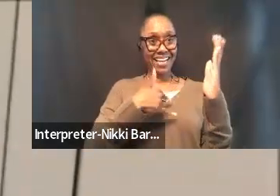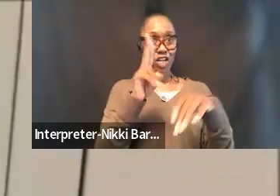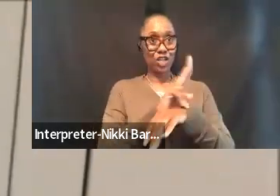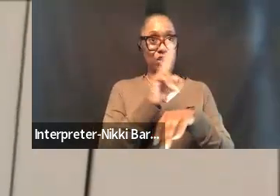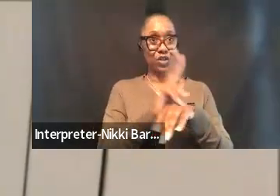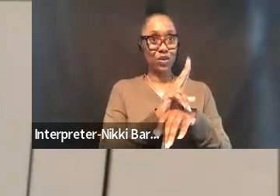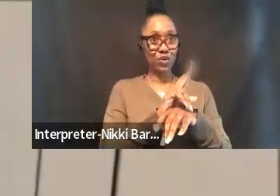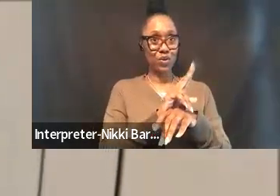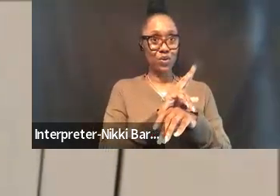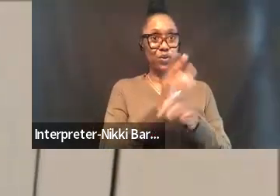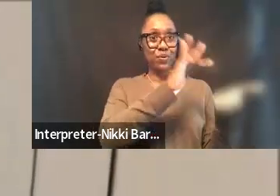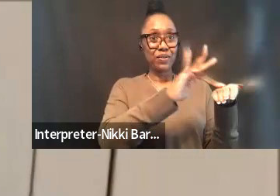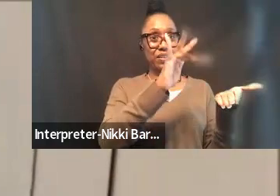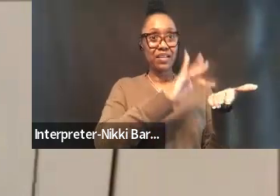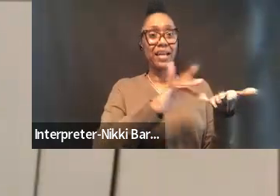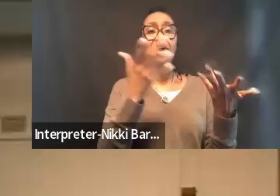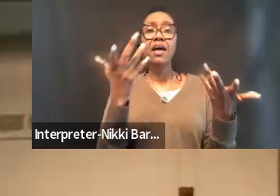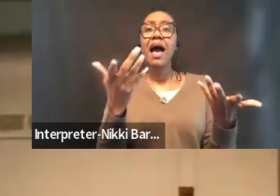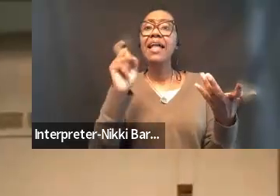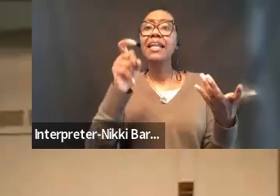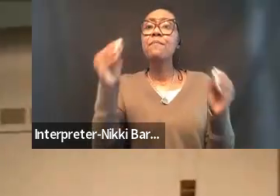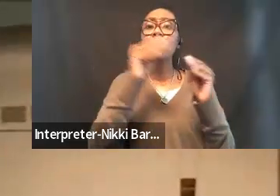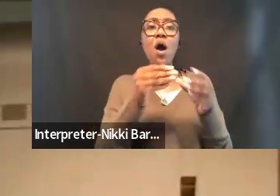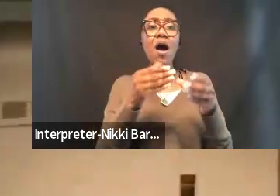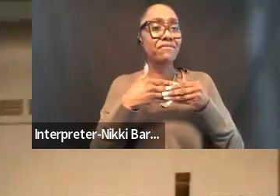Design lessons with some flexibility.